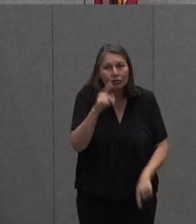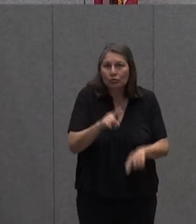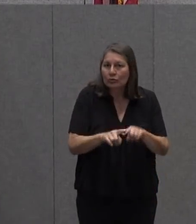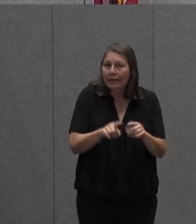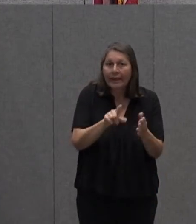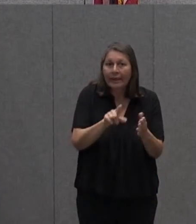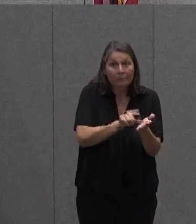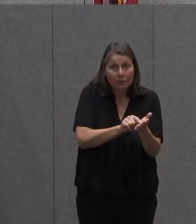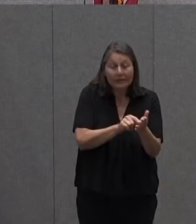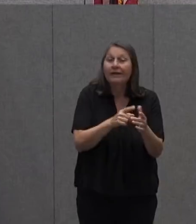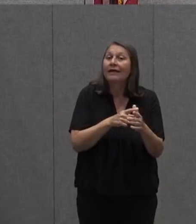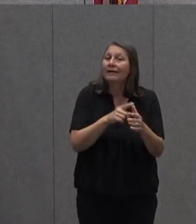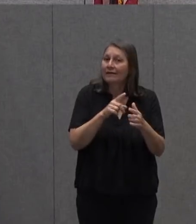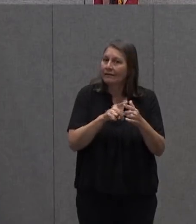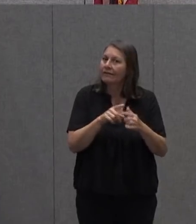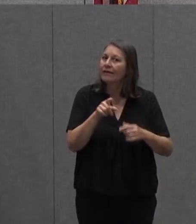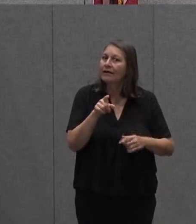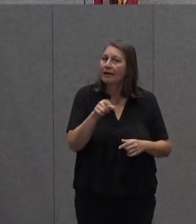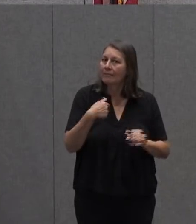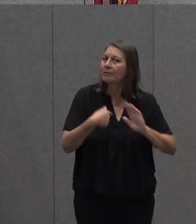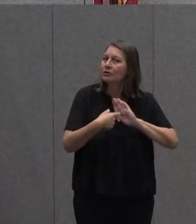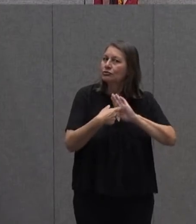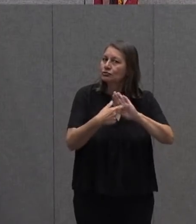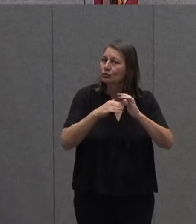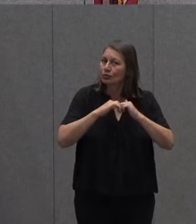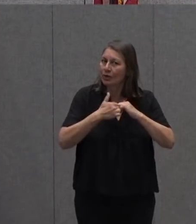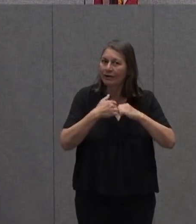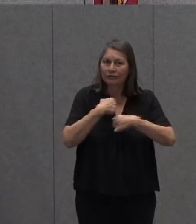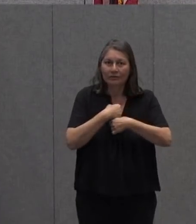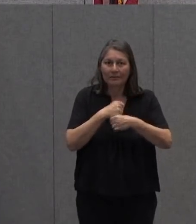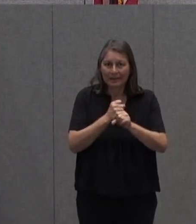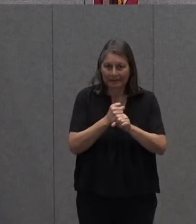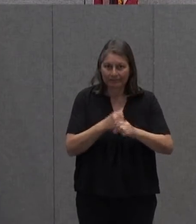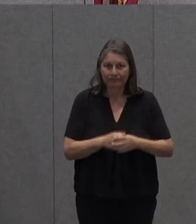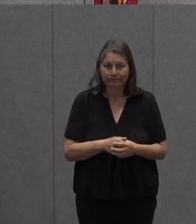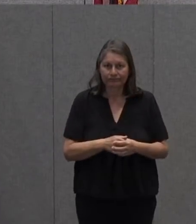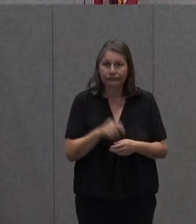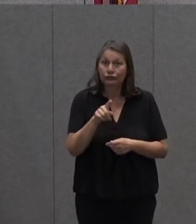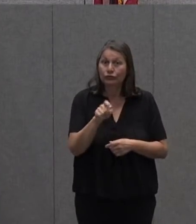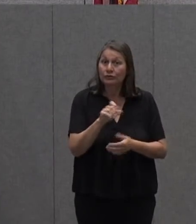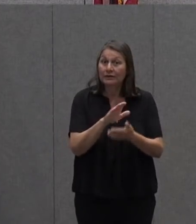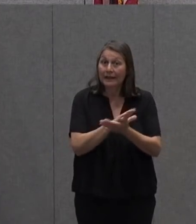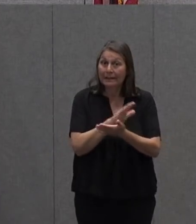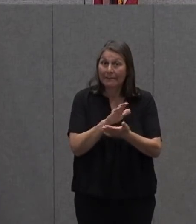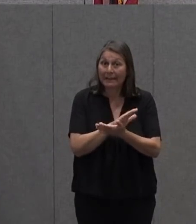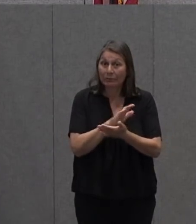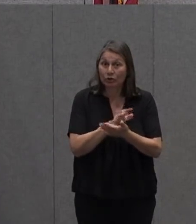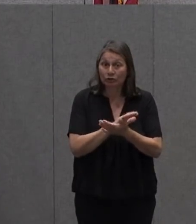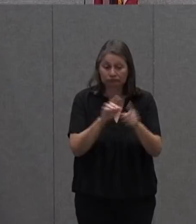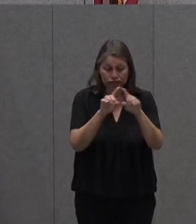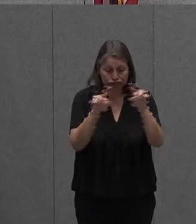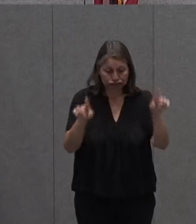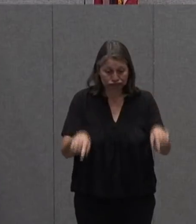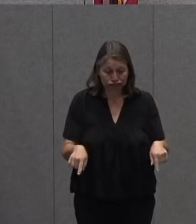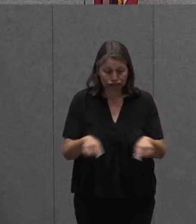It's actually pretty easy. All you need is a piece of paper or maybe a piece of cardboard.